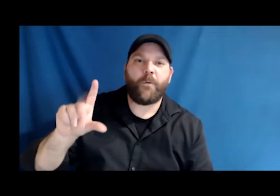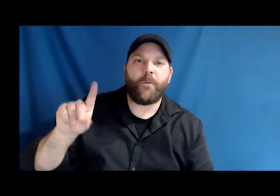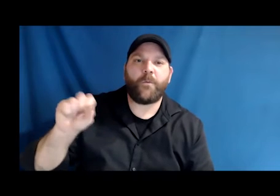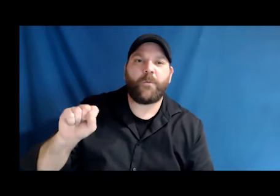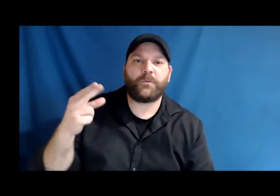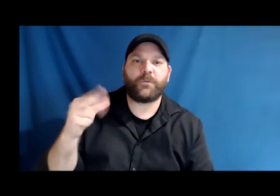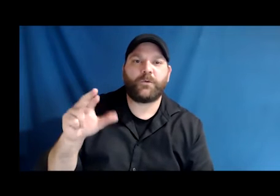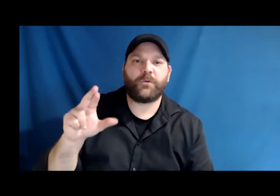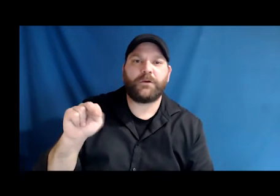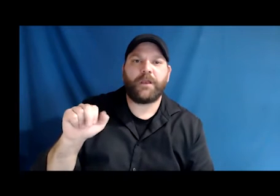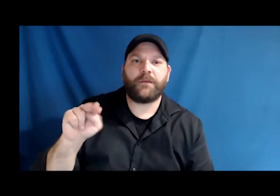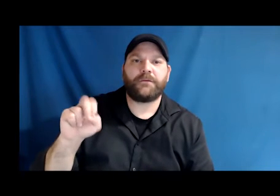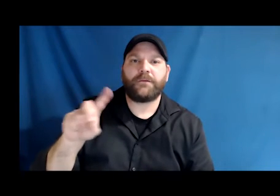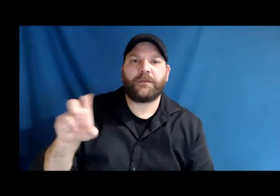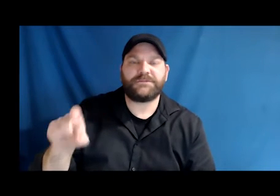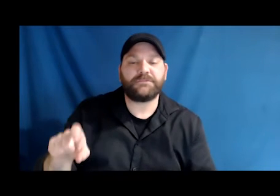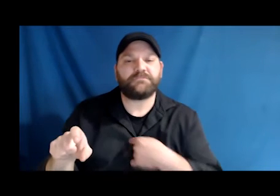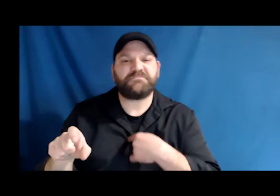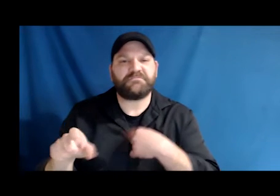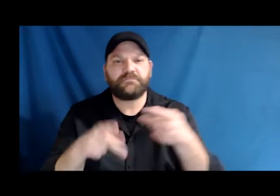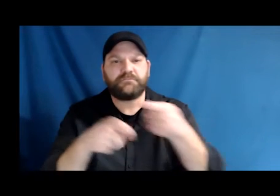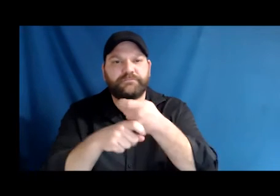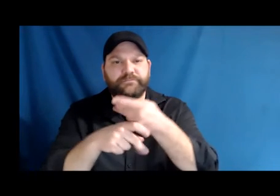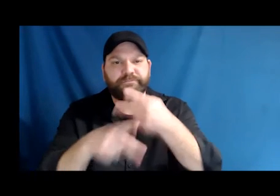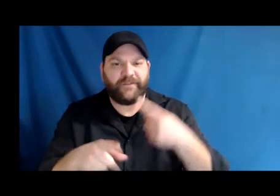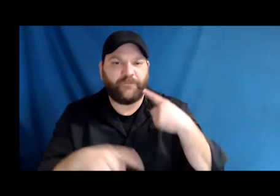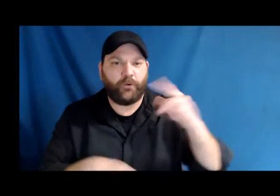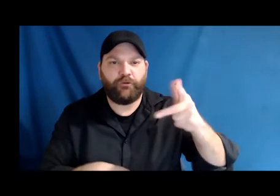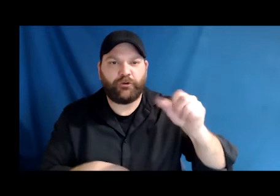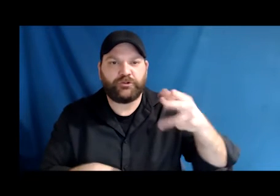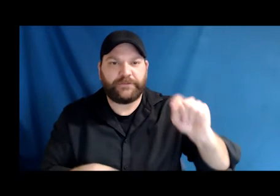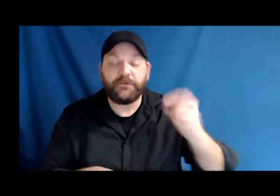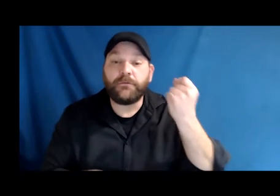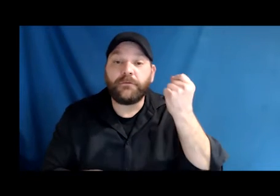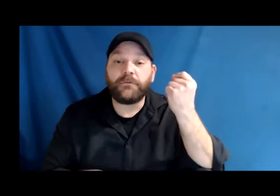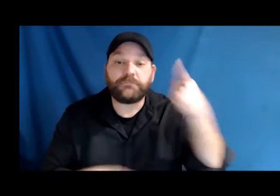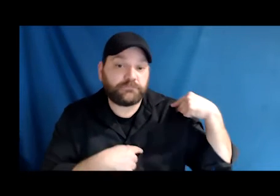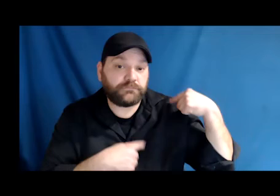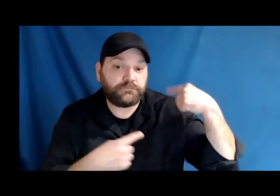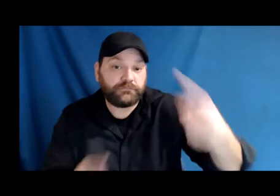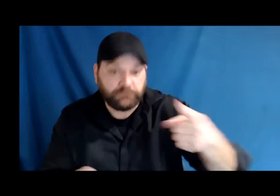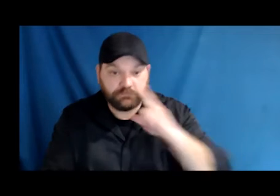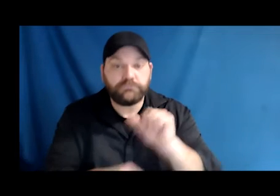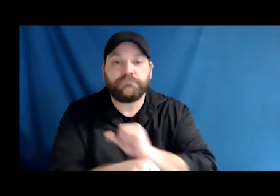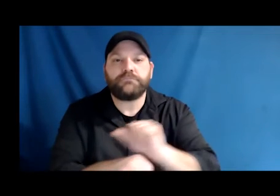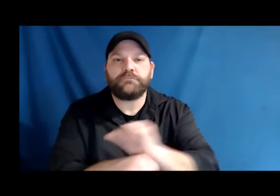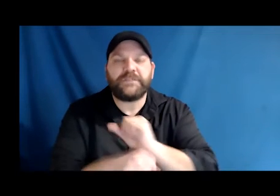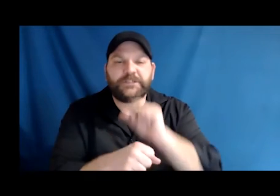and over the last three months, we have disinfected over 3,000 student rooms. The technology that we've been using is called Smart Inspector to ensure